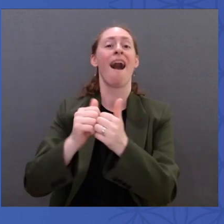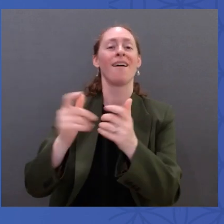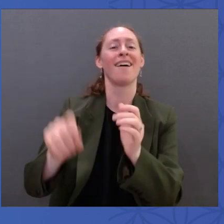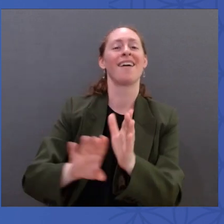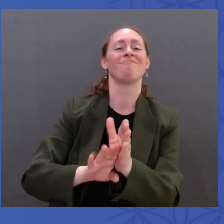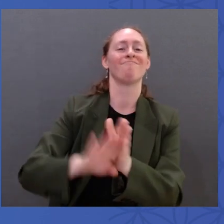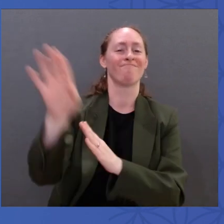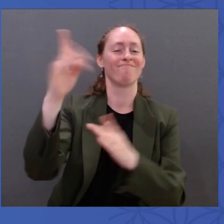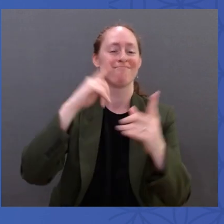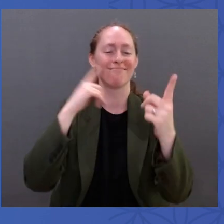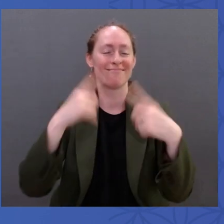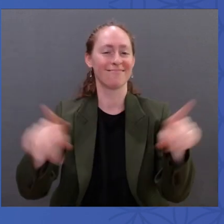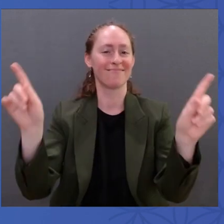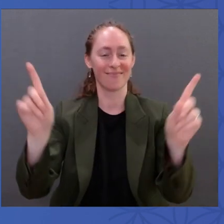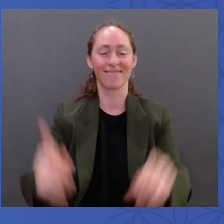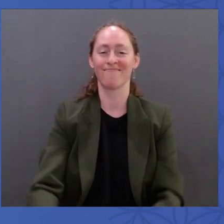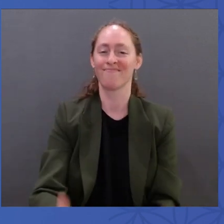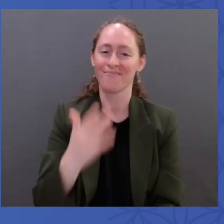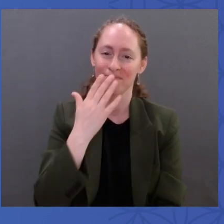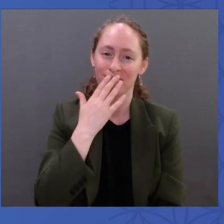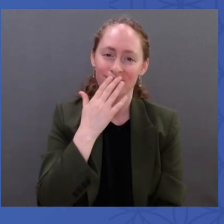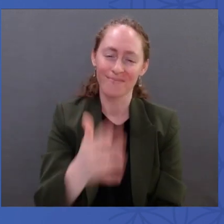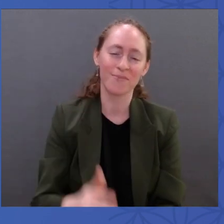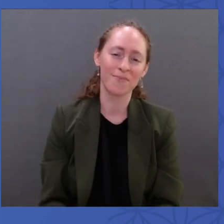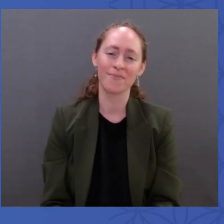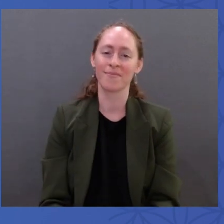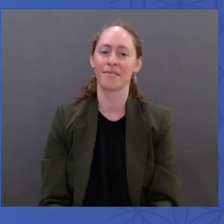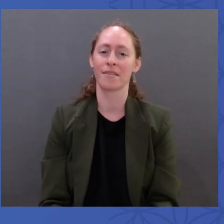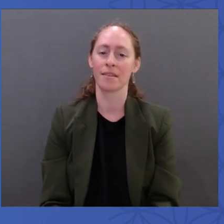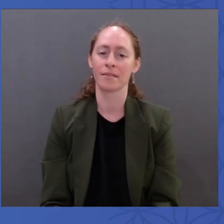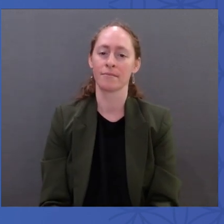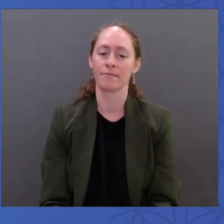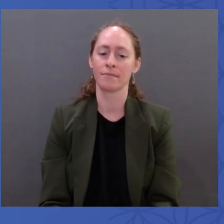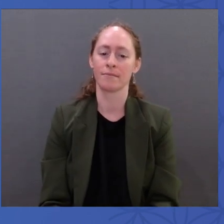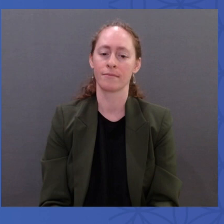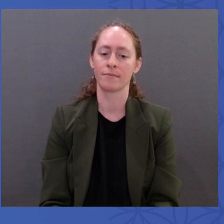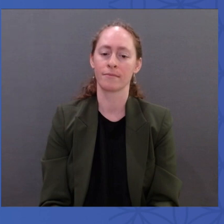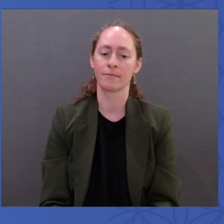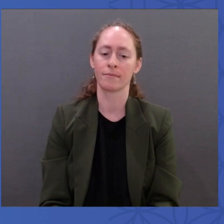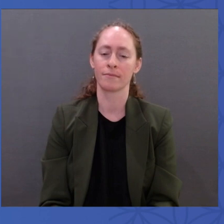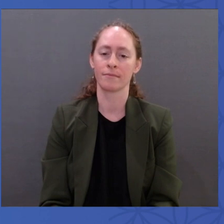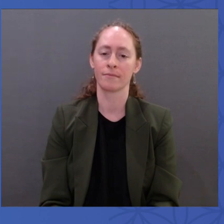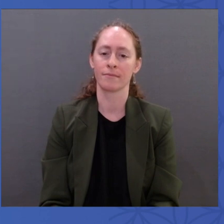Mr. Lutfi. Can we turn now to the Senior Minister for International Trade and Industry of Malaysia, Mr. Minister.